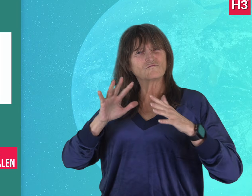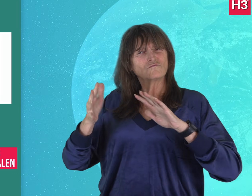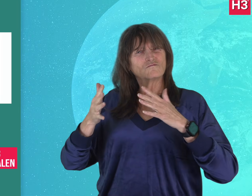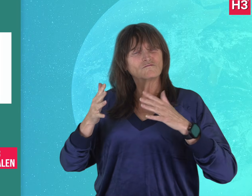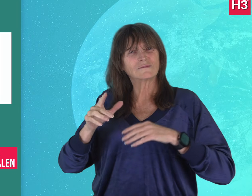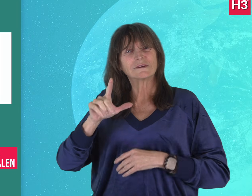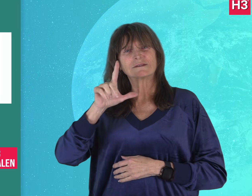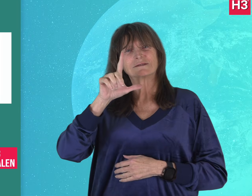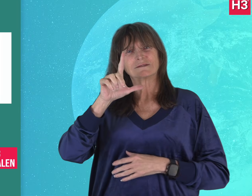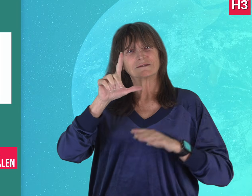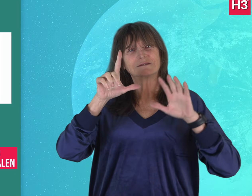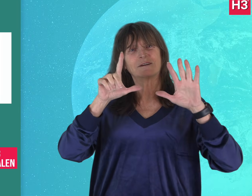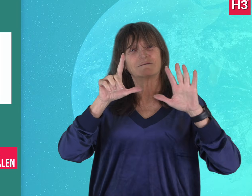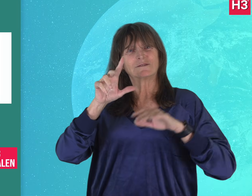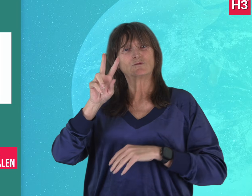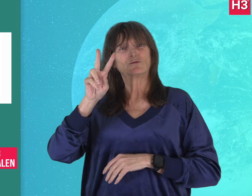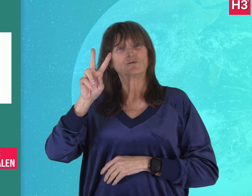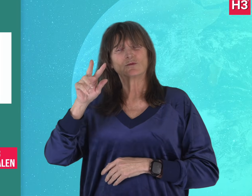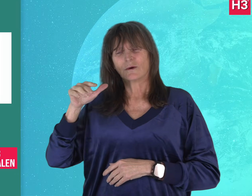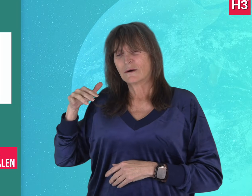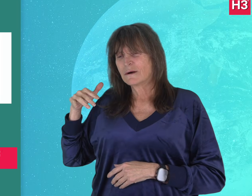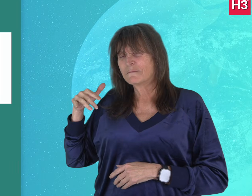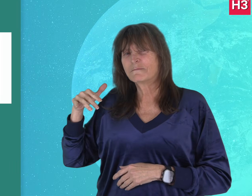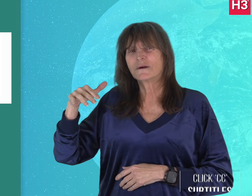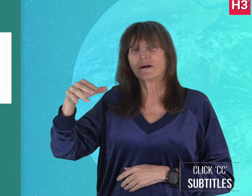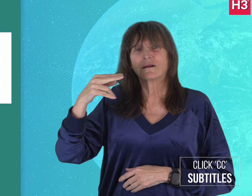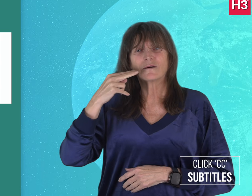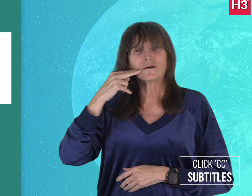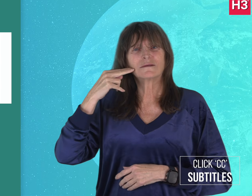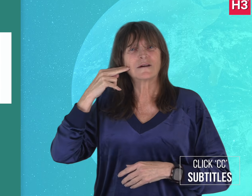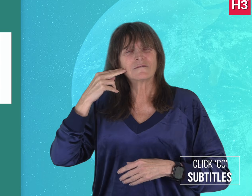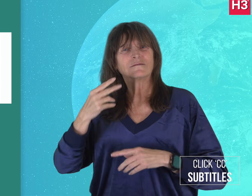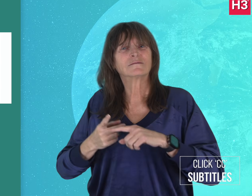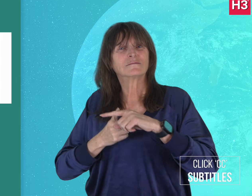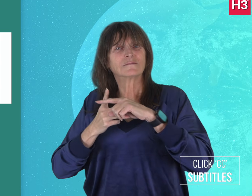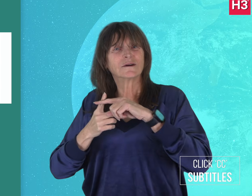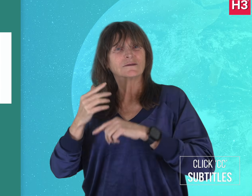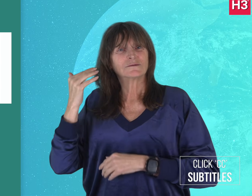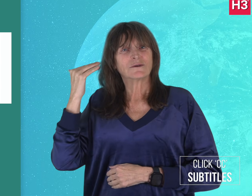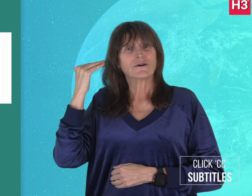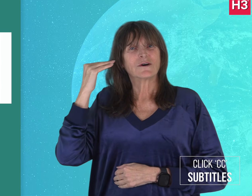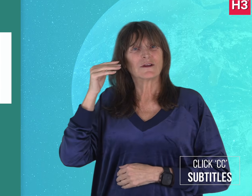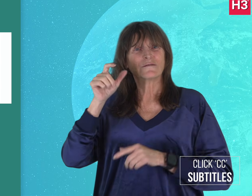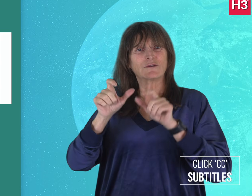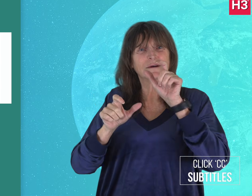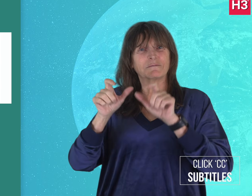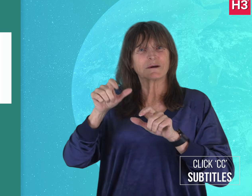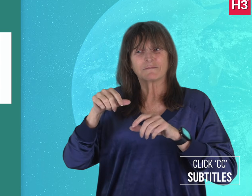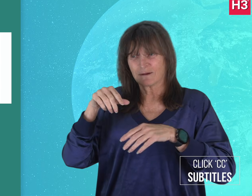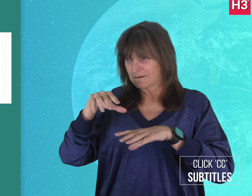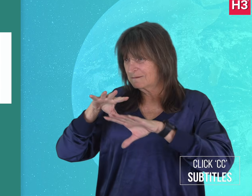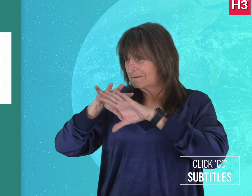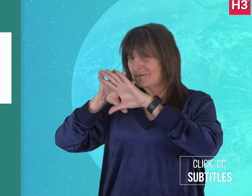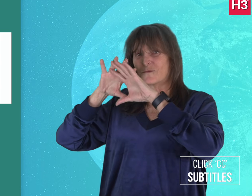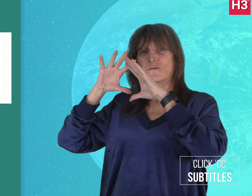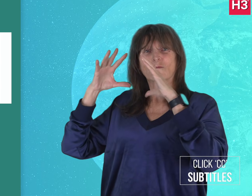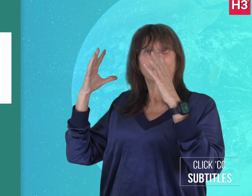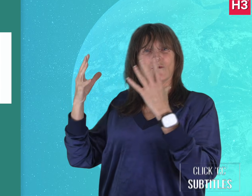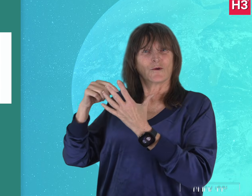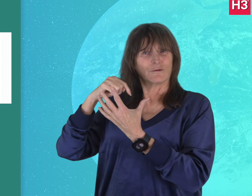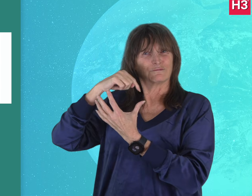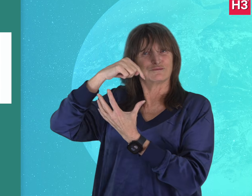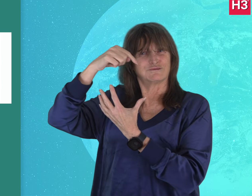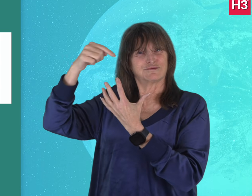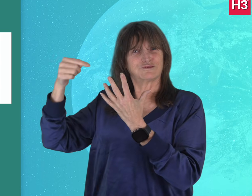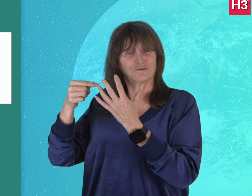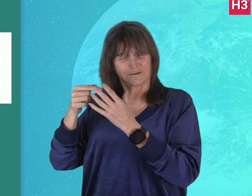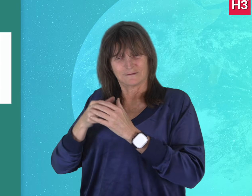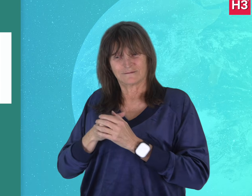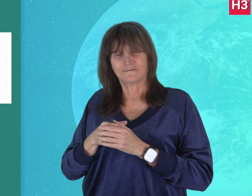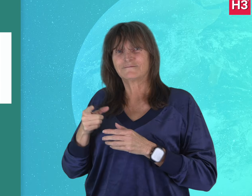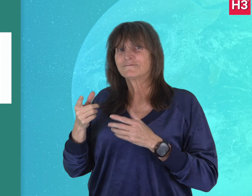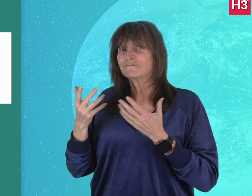There are about 72 million Deaf and Hard of Hearing people in the world,